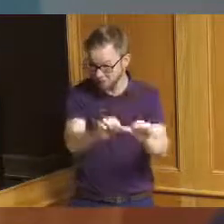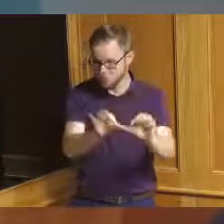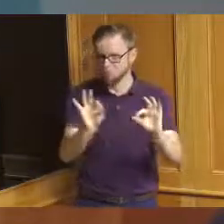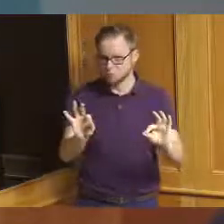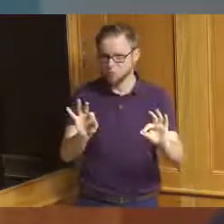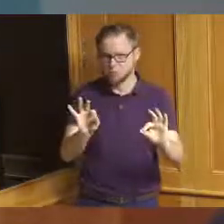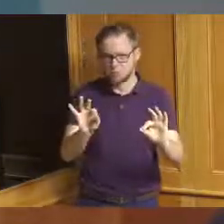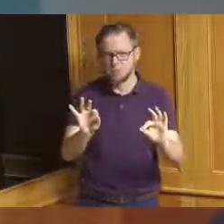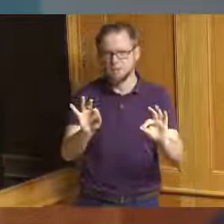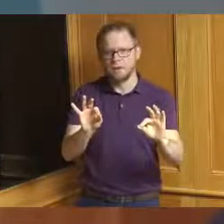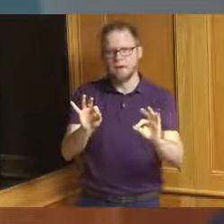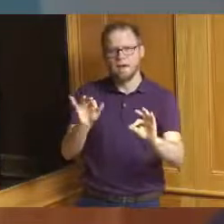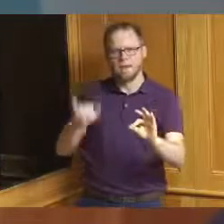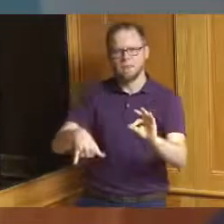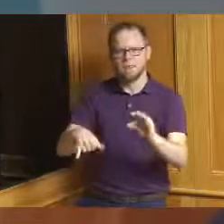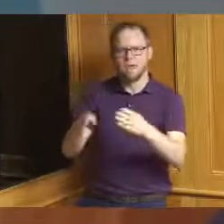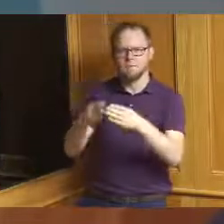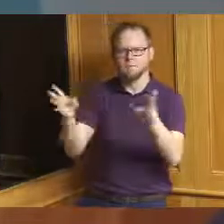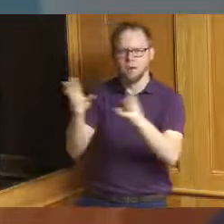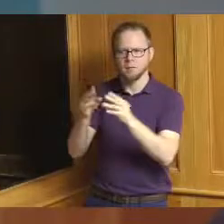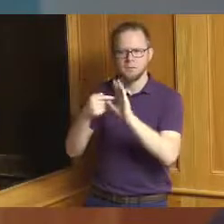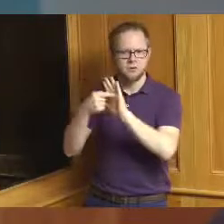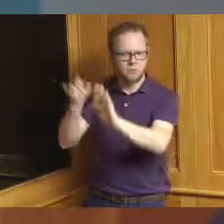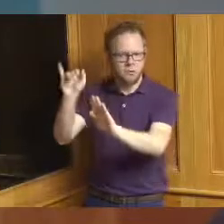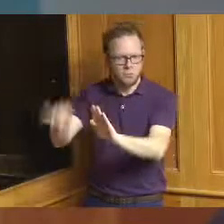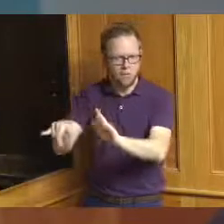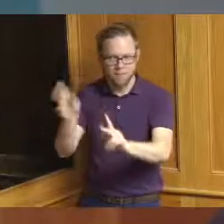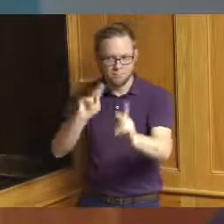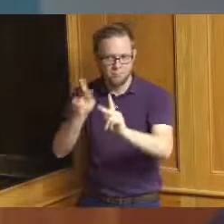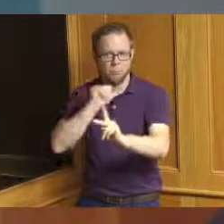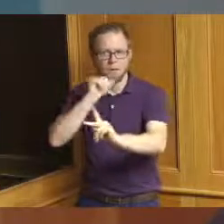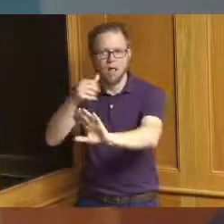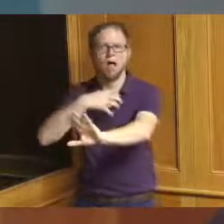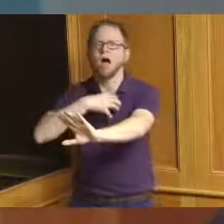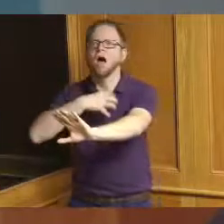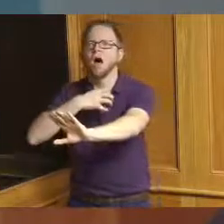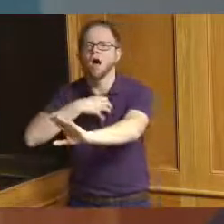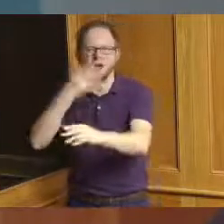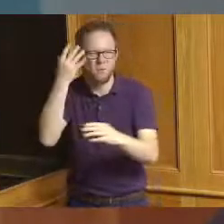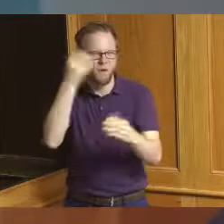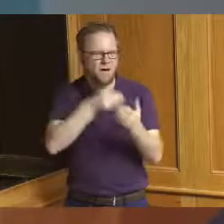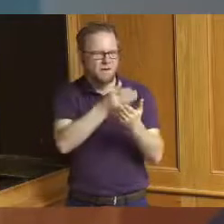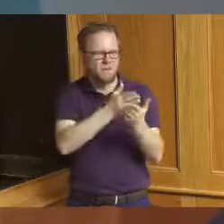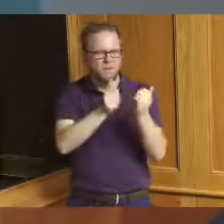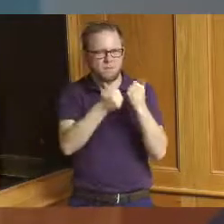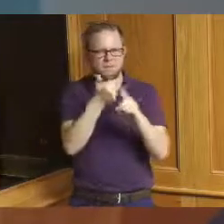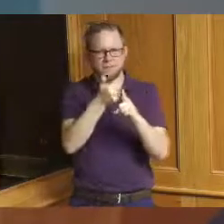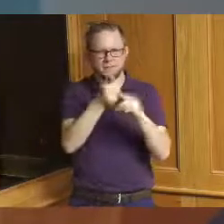in those public hearings and so again a big thanks to the the budget staff to Jeff Aluotto the